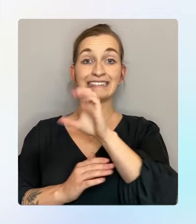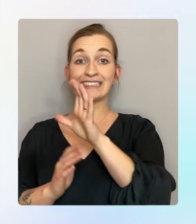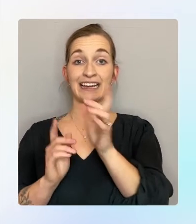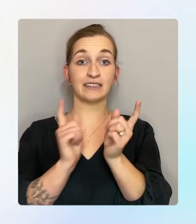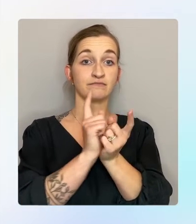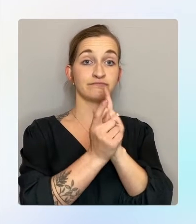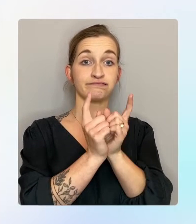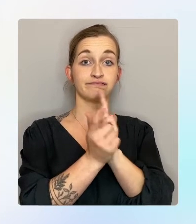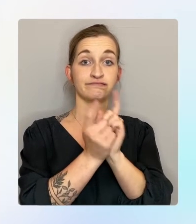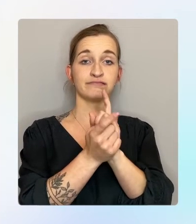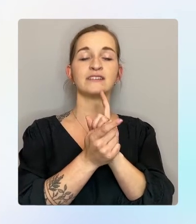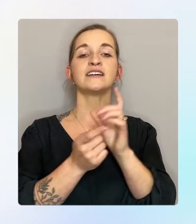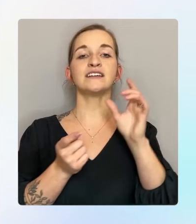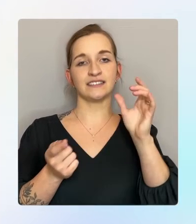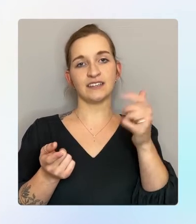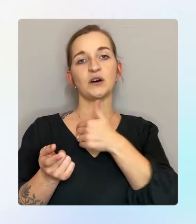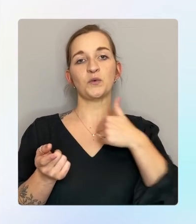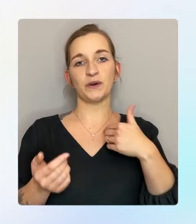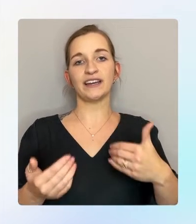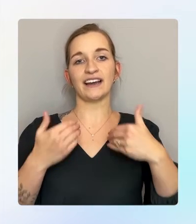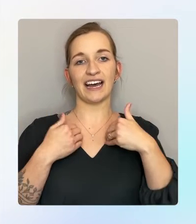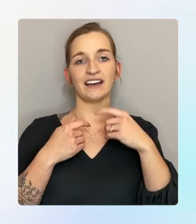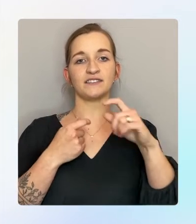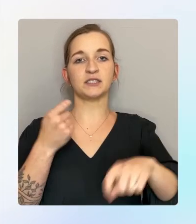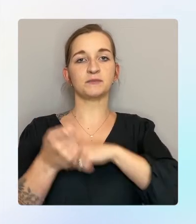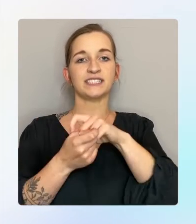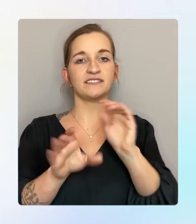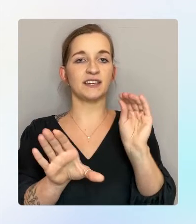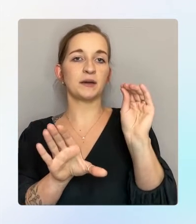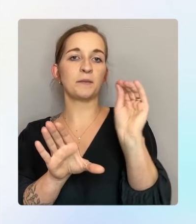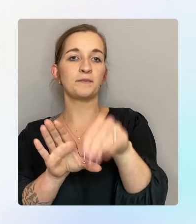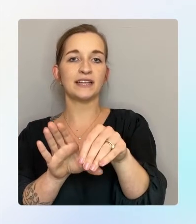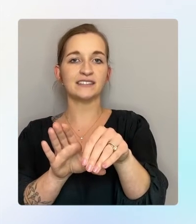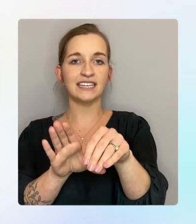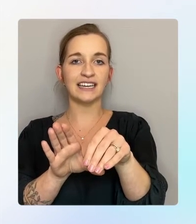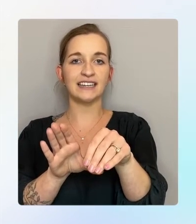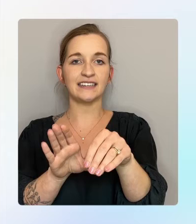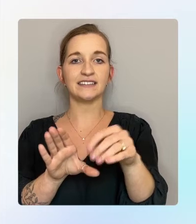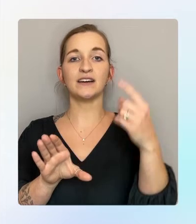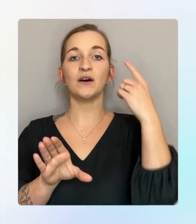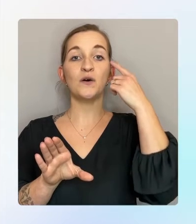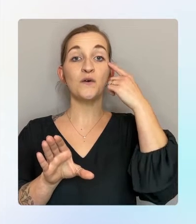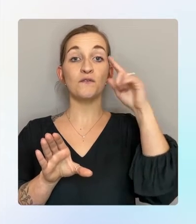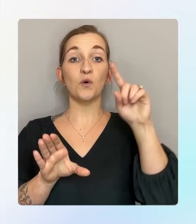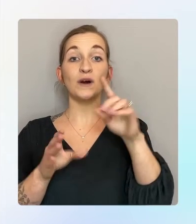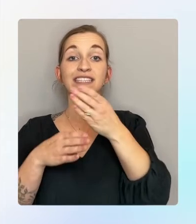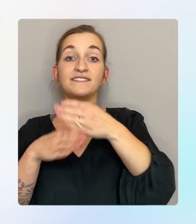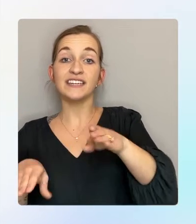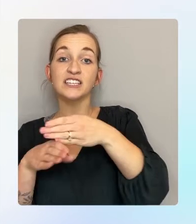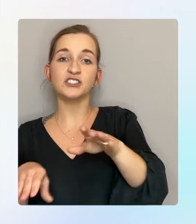Although we have builtin patches for division and modular, reusing them multiple times will be repetitive and tedious.